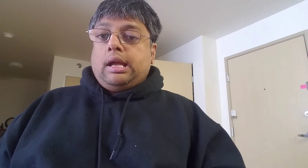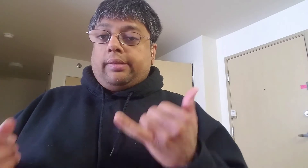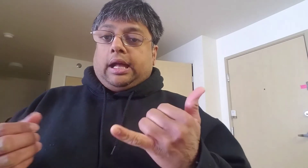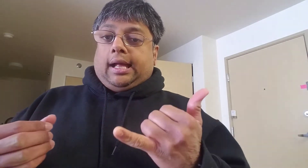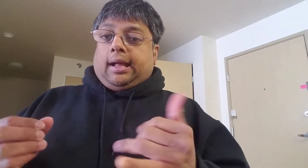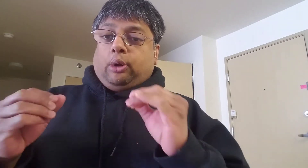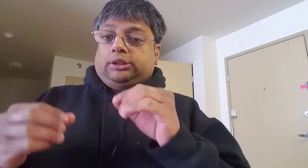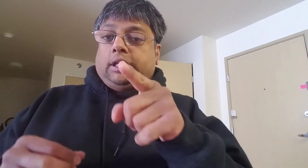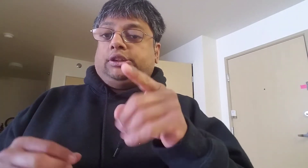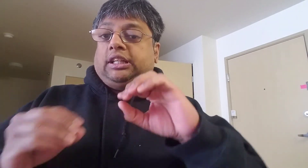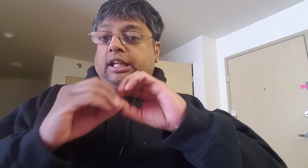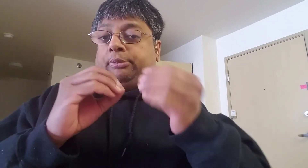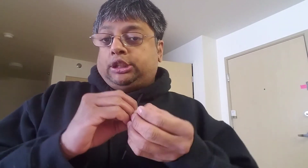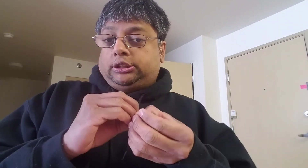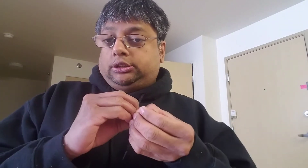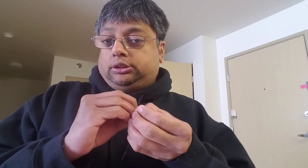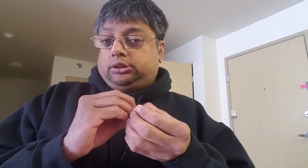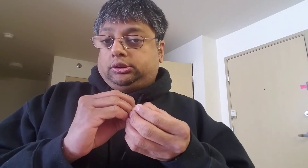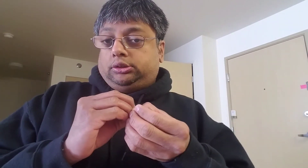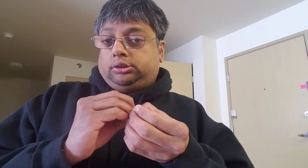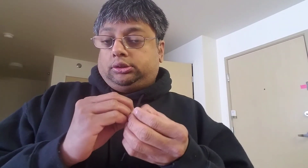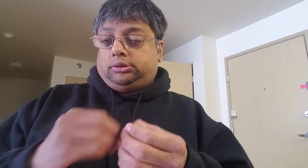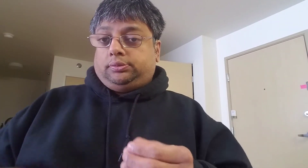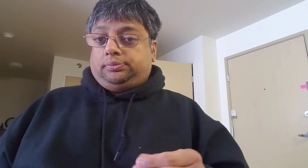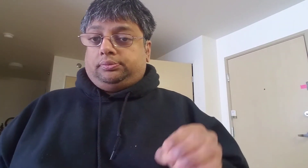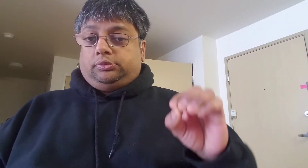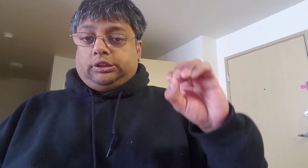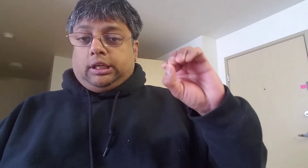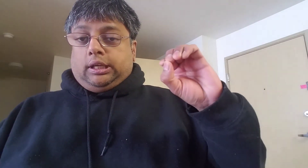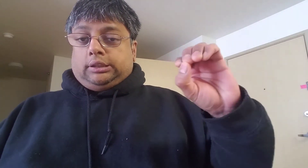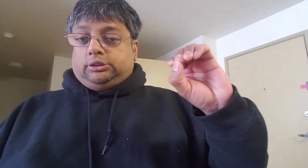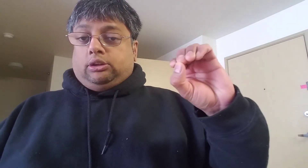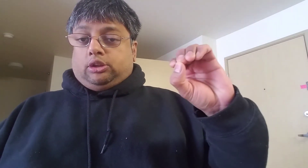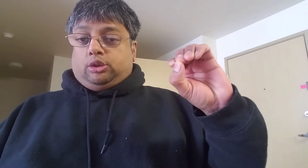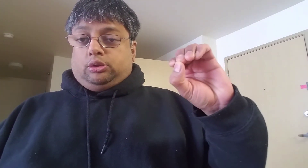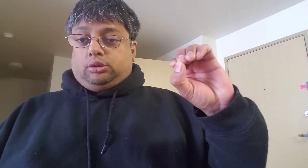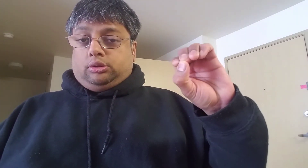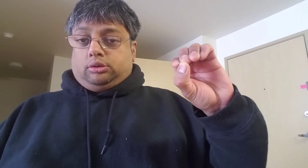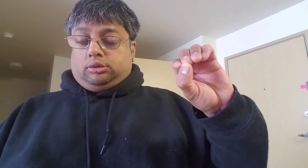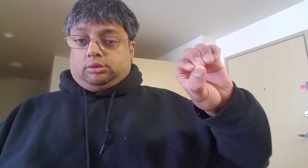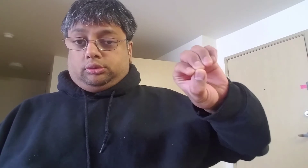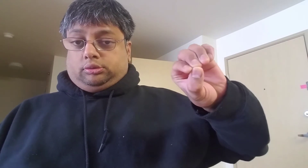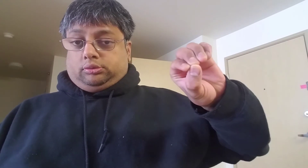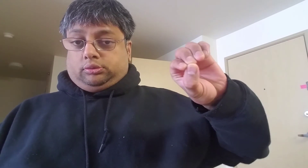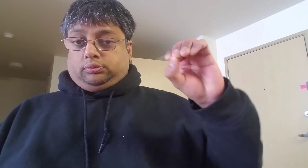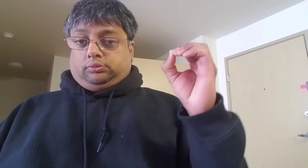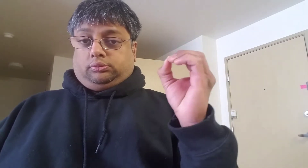Now, I'm going to teach you the numbers. "Zero" (showing clearly how to do the "zero" sign)